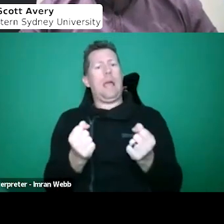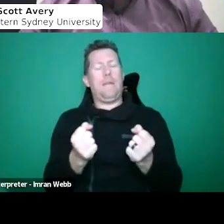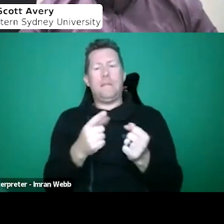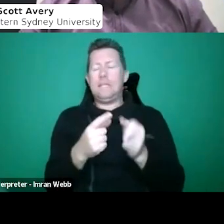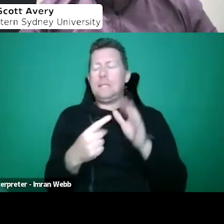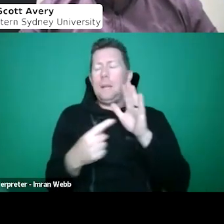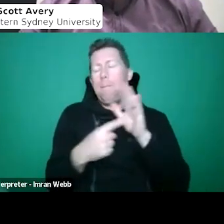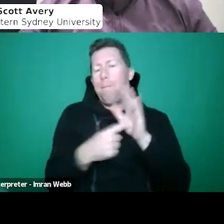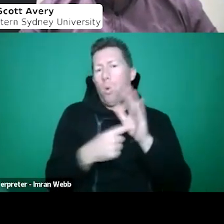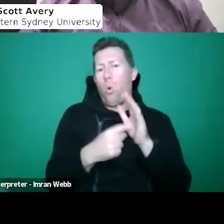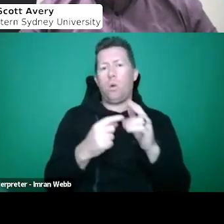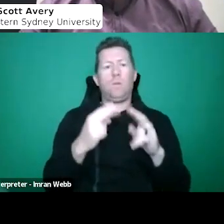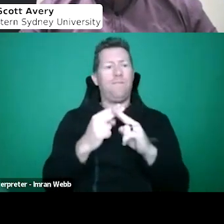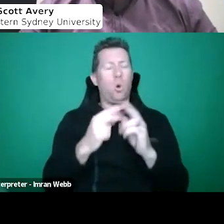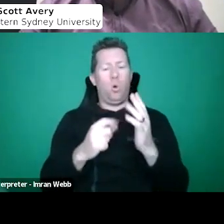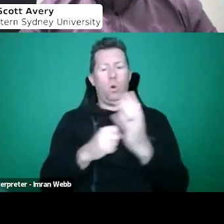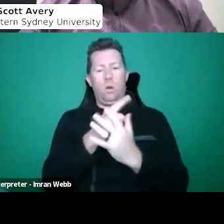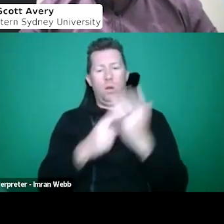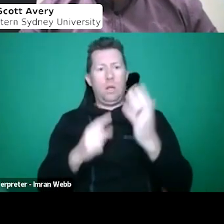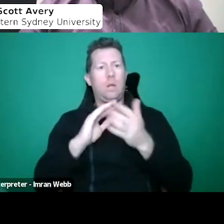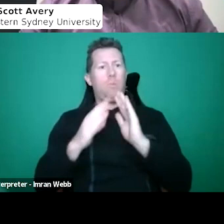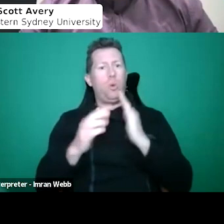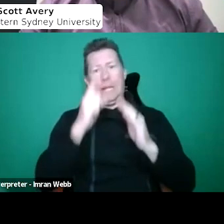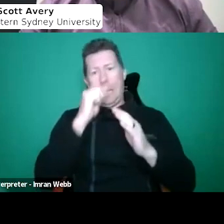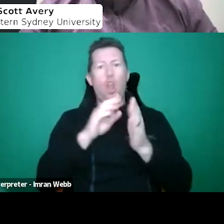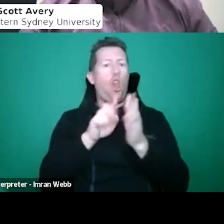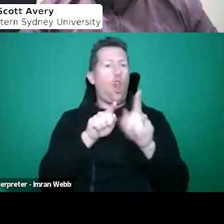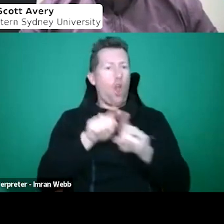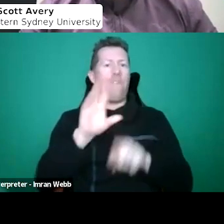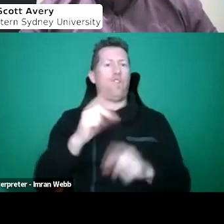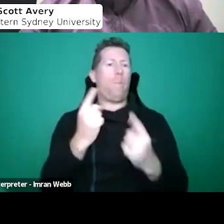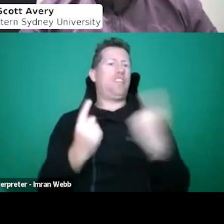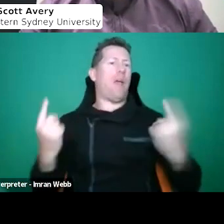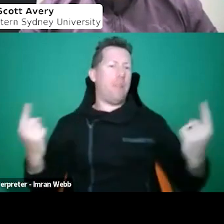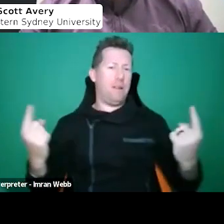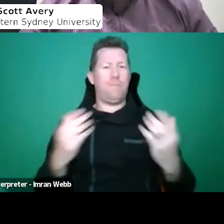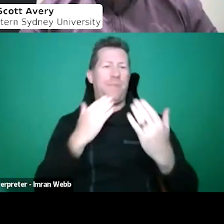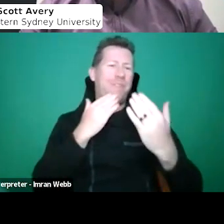the disability community, how much you can learn from each other. So thank you for that.